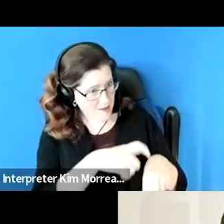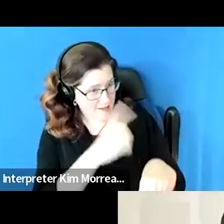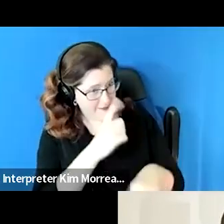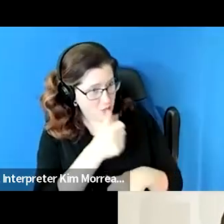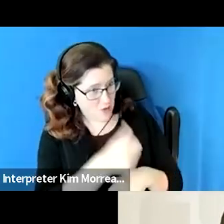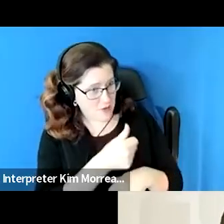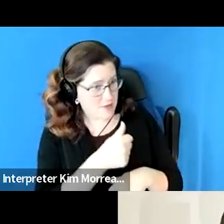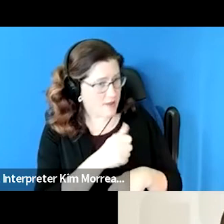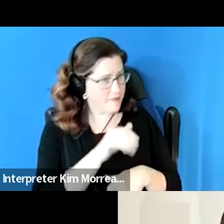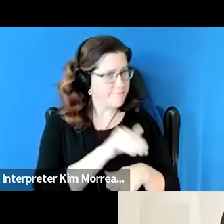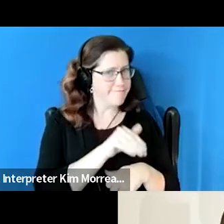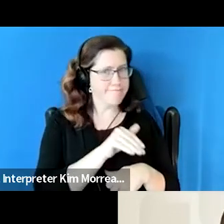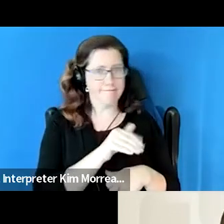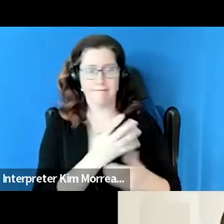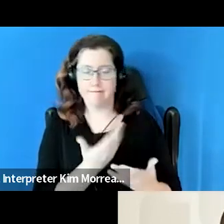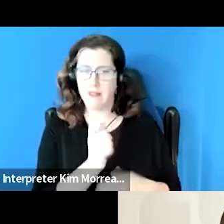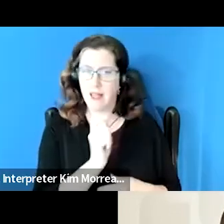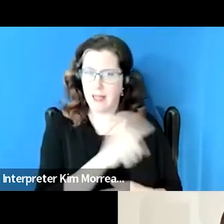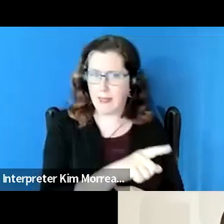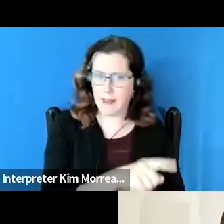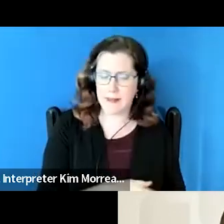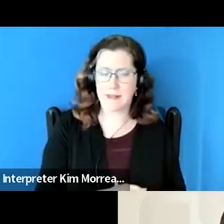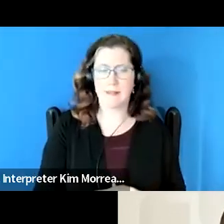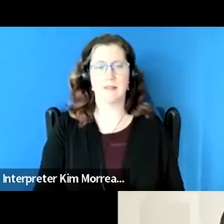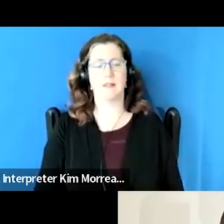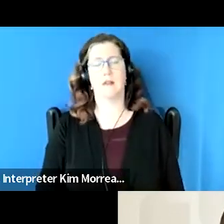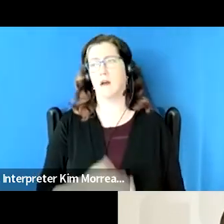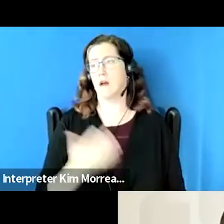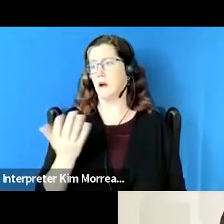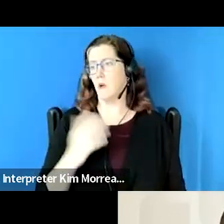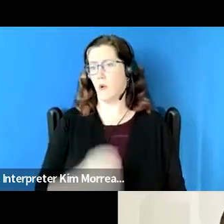to take a break or to do to chat with a colleague